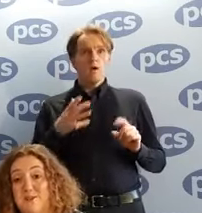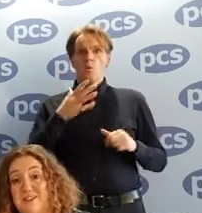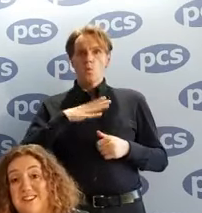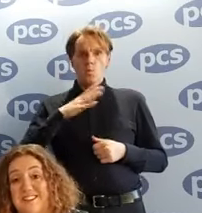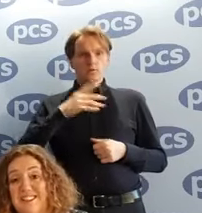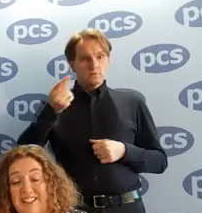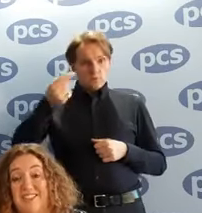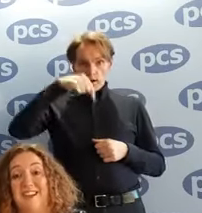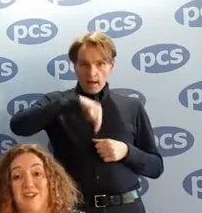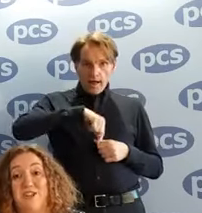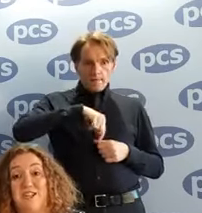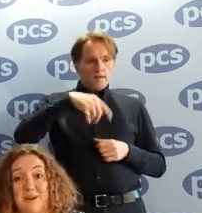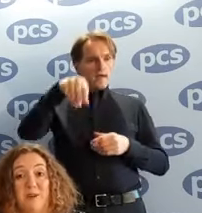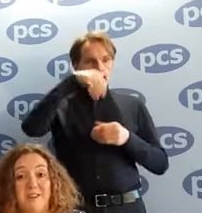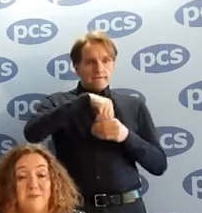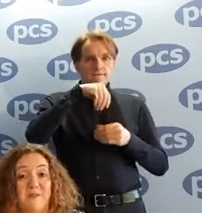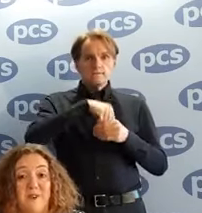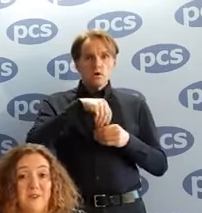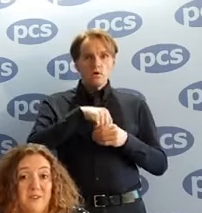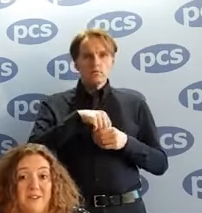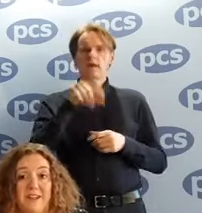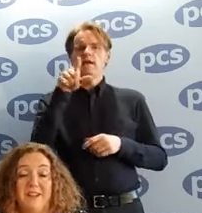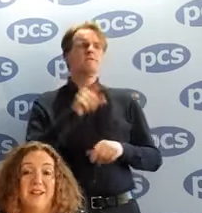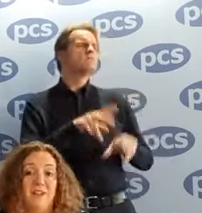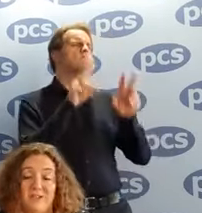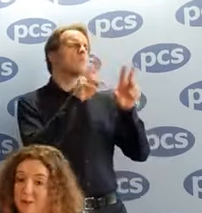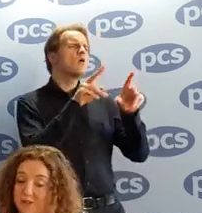the video tonight and think actually I would like to be involved in that, just